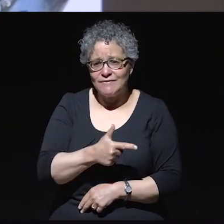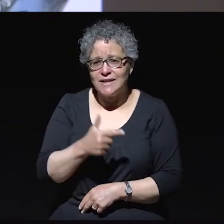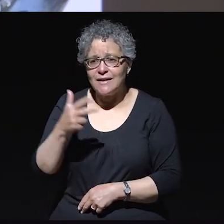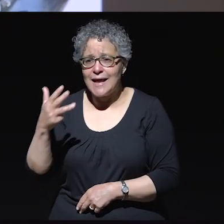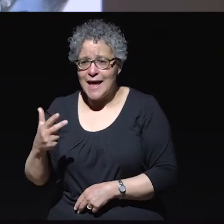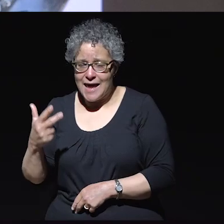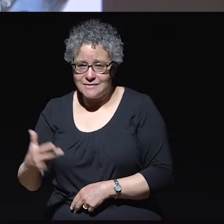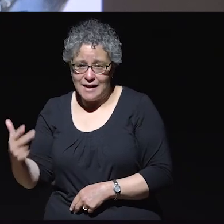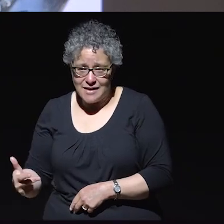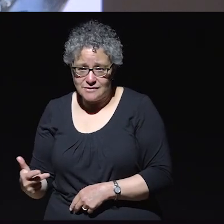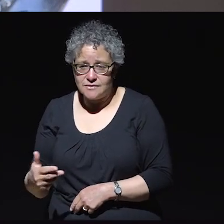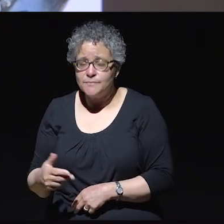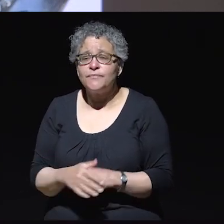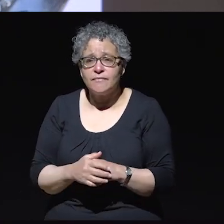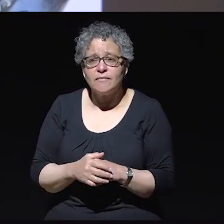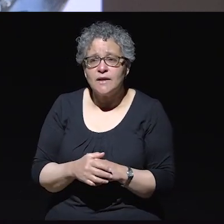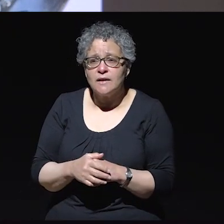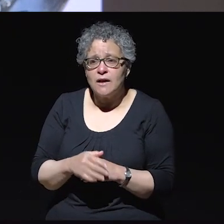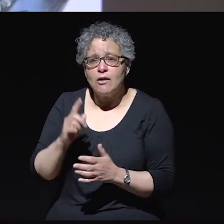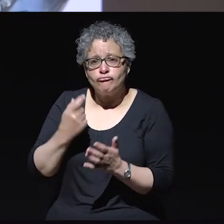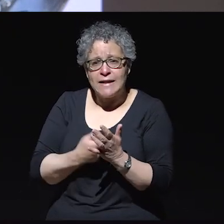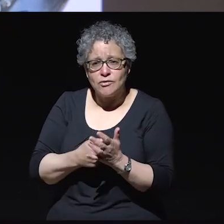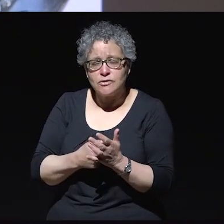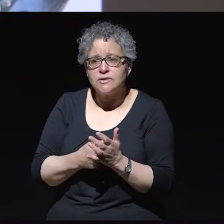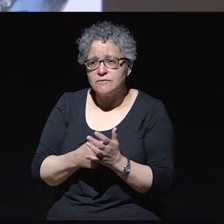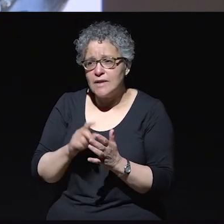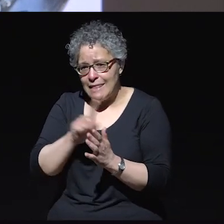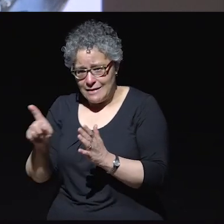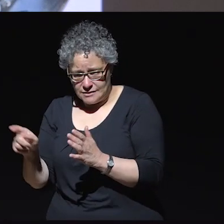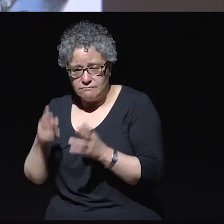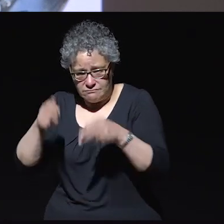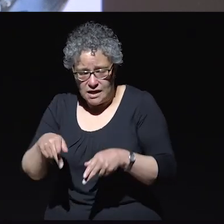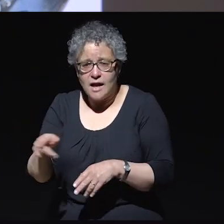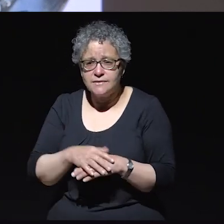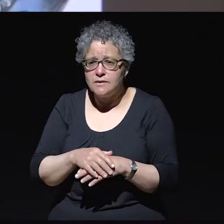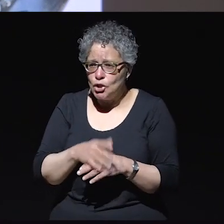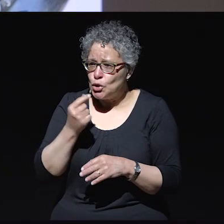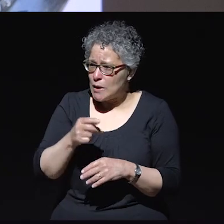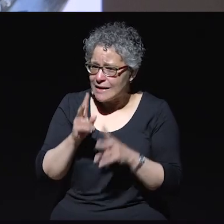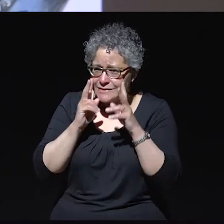one can see the development of a very clear direction of travel for British art